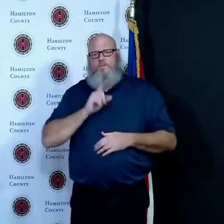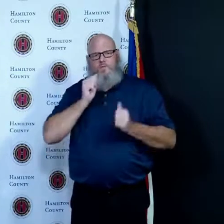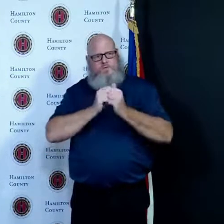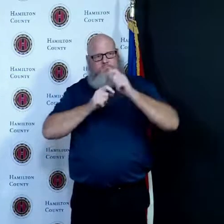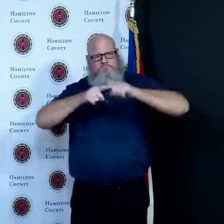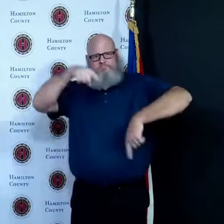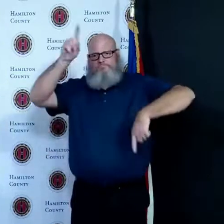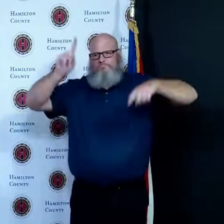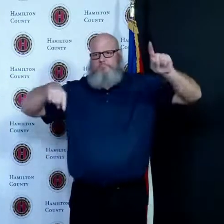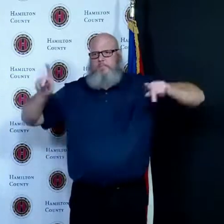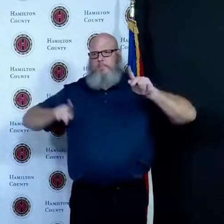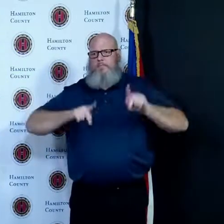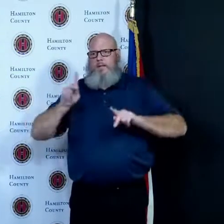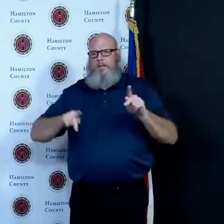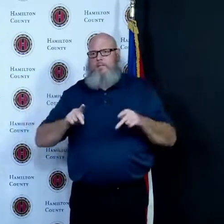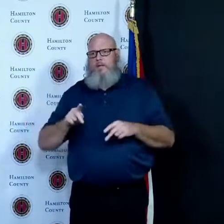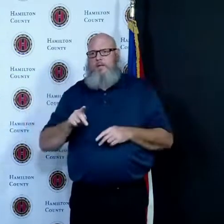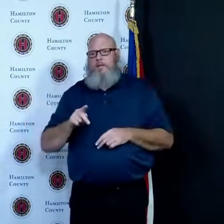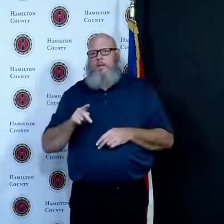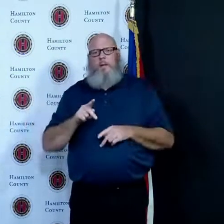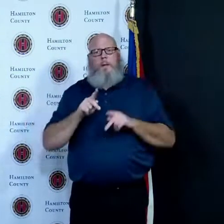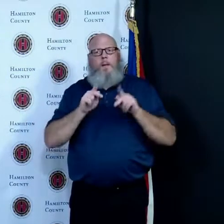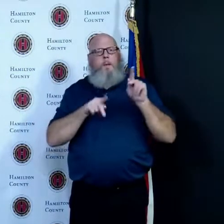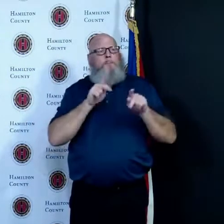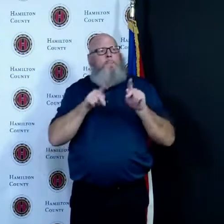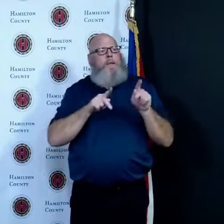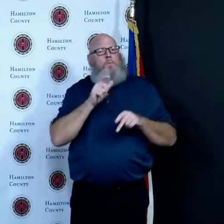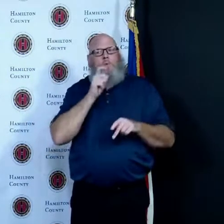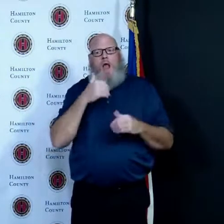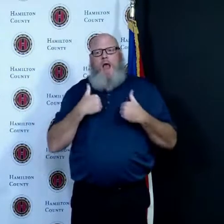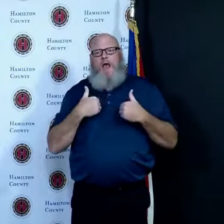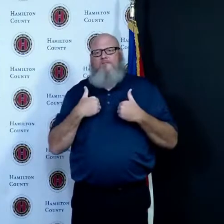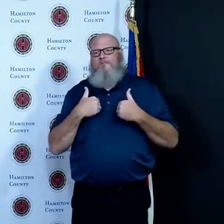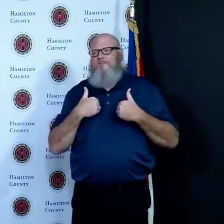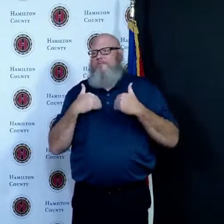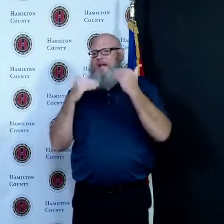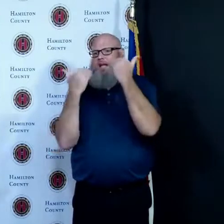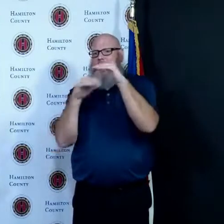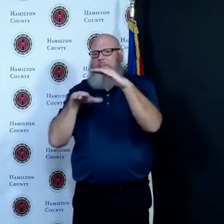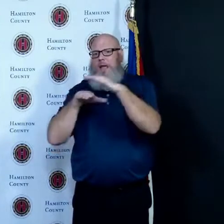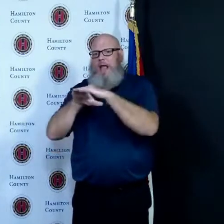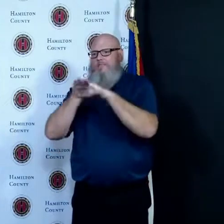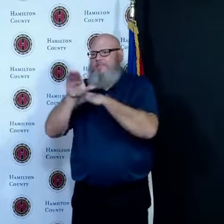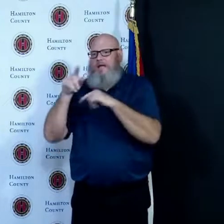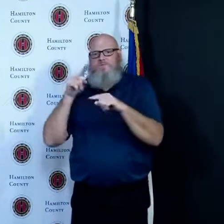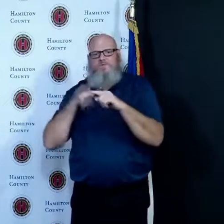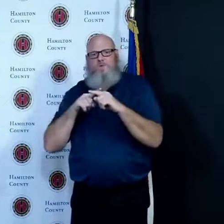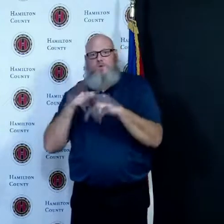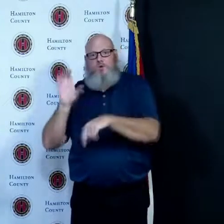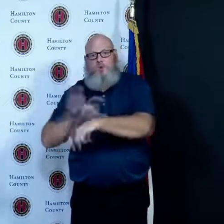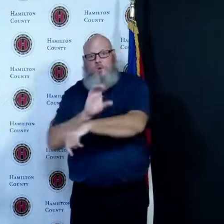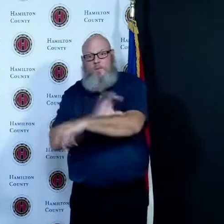to digital technology how are you ensuring that they have equal access very good question you know